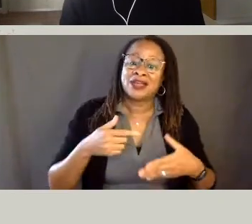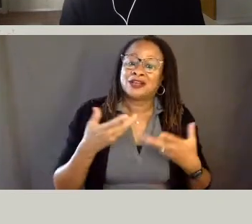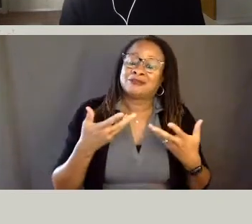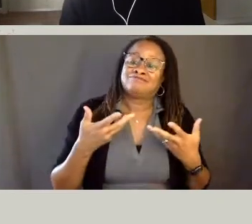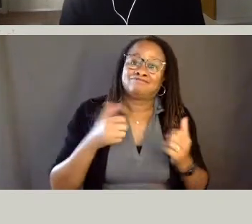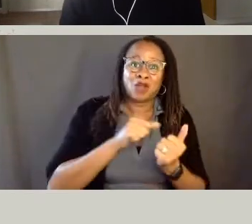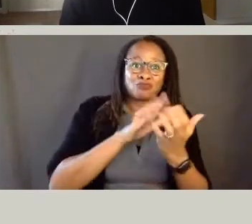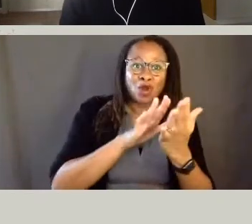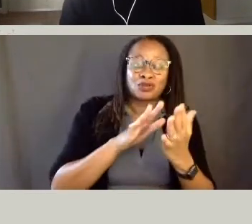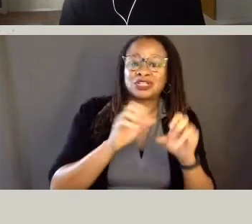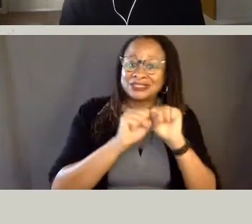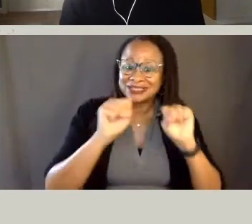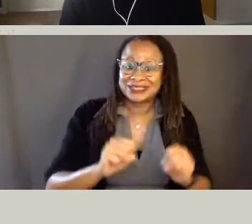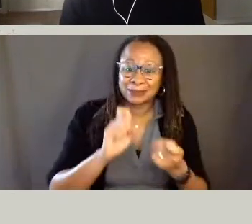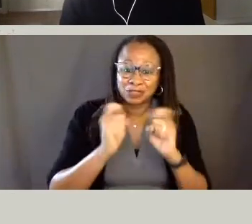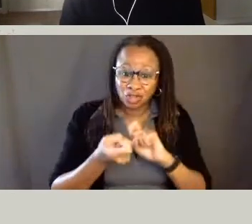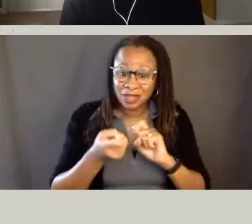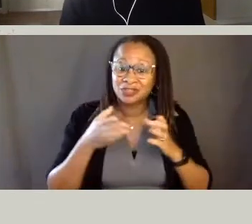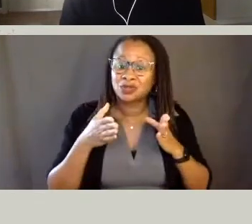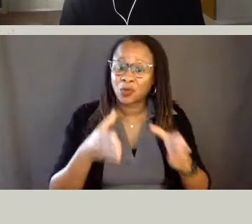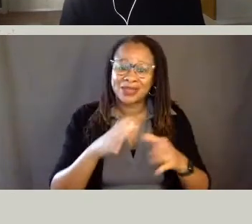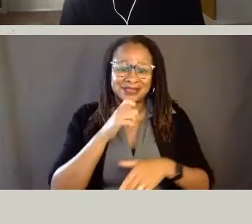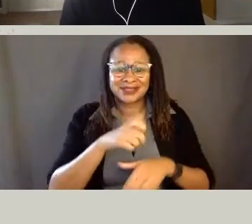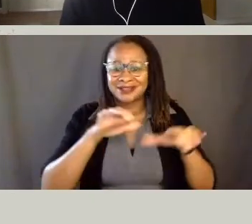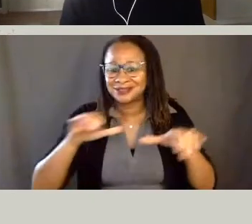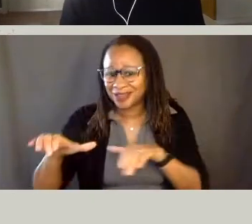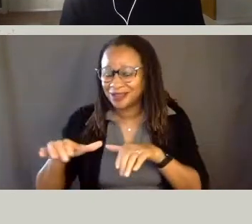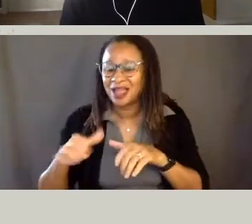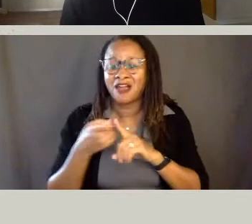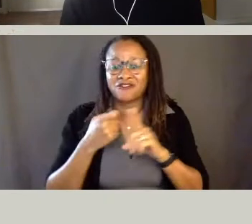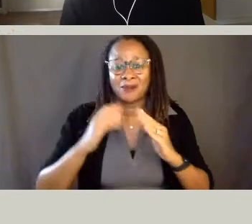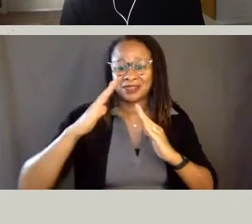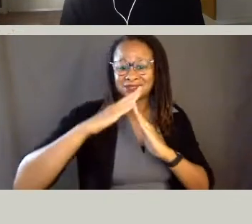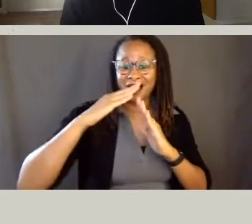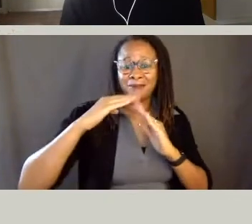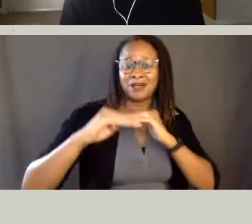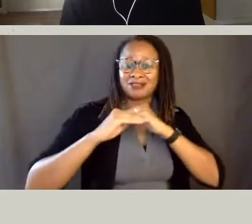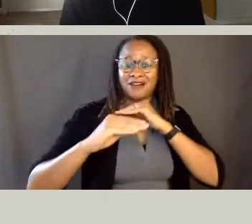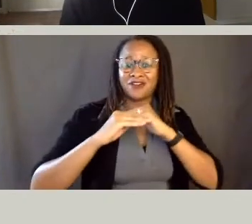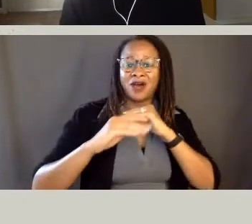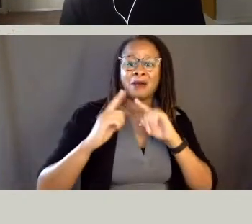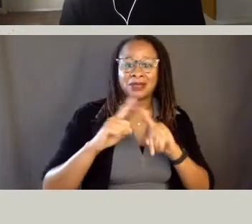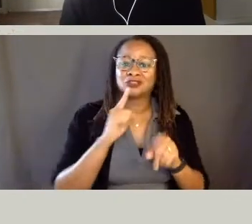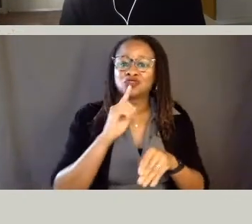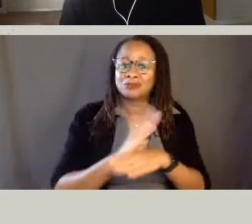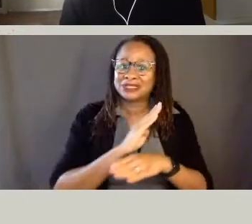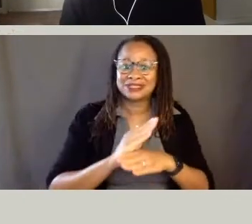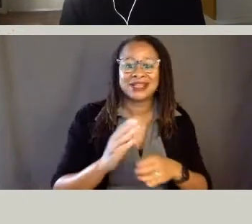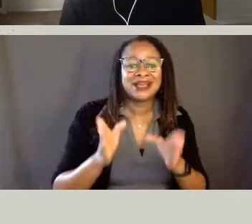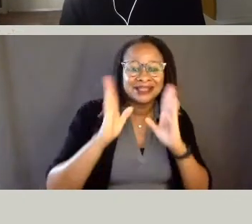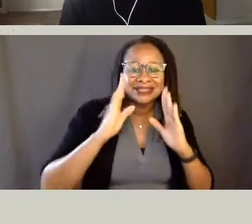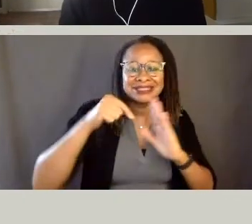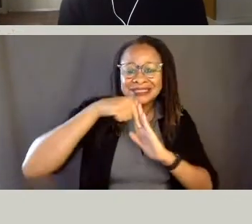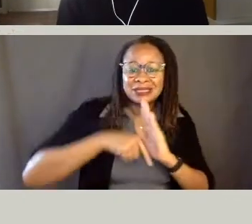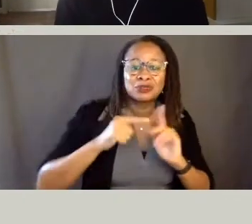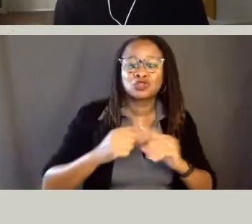systemic change in a way that it's not done from the top level, but that it's actually like listening very deeply to younger filmmakers,